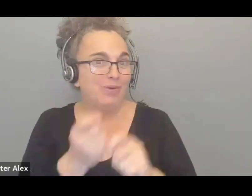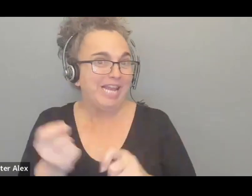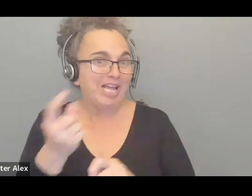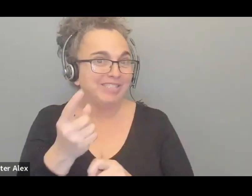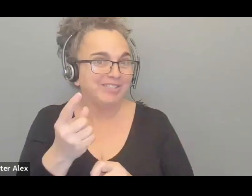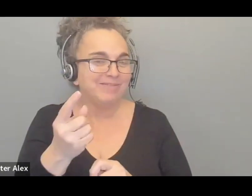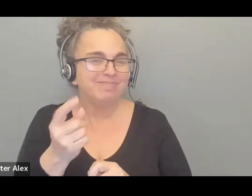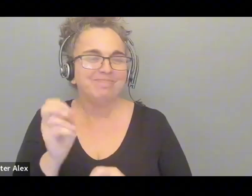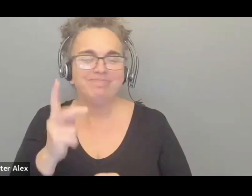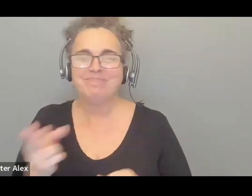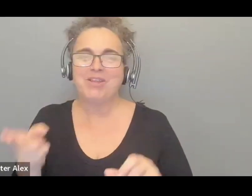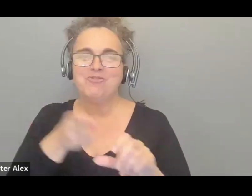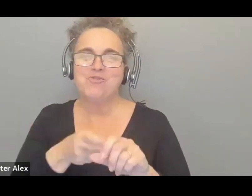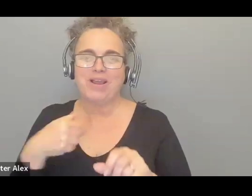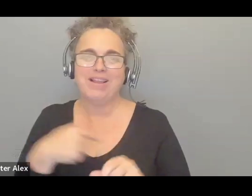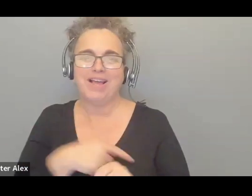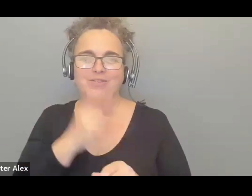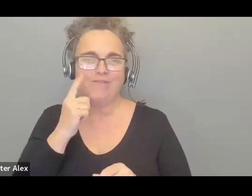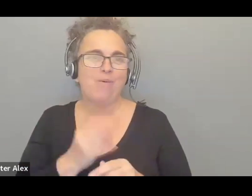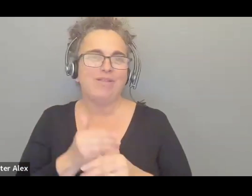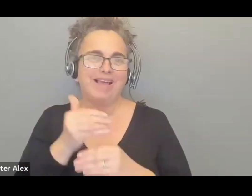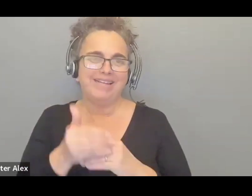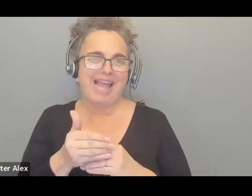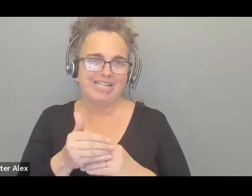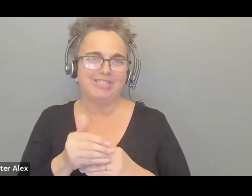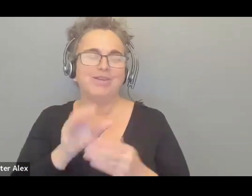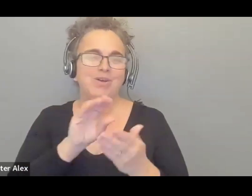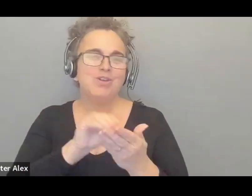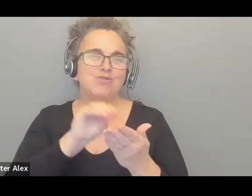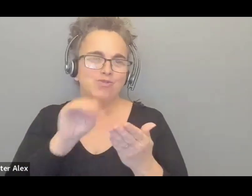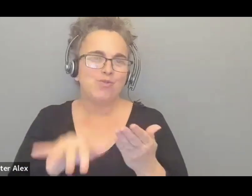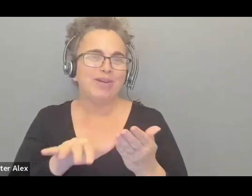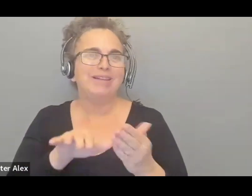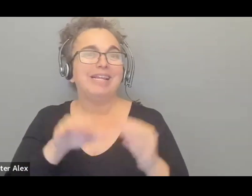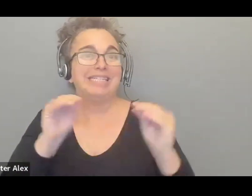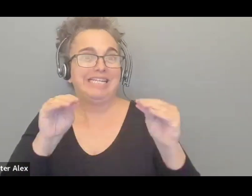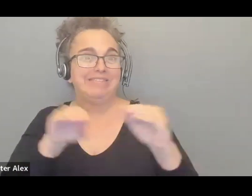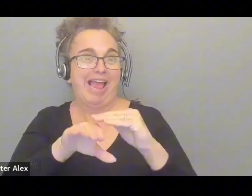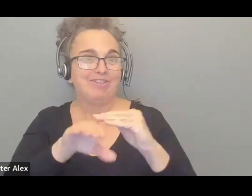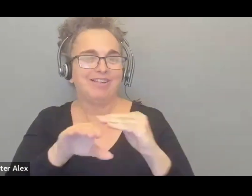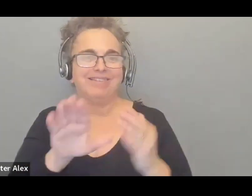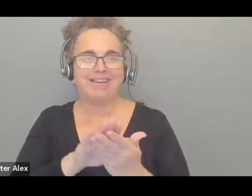and join us for the next Teach Access Student Academy. So thank you everybody, we're grateful to have you here.